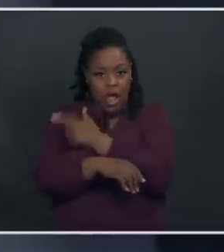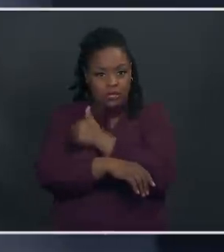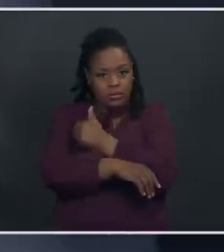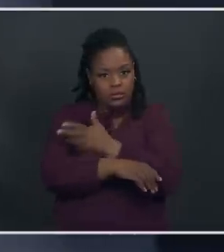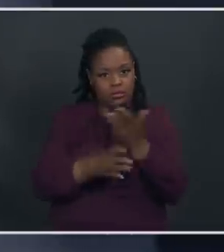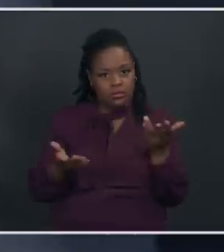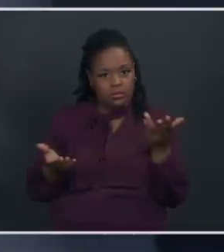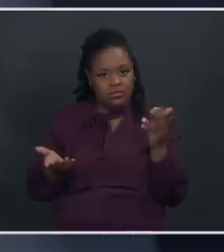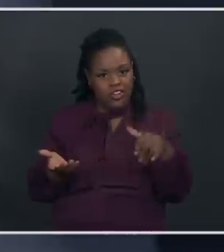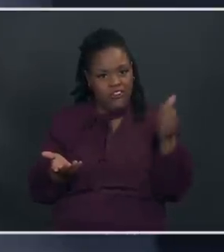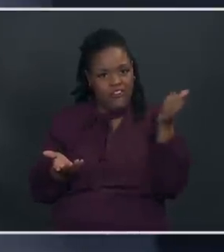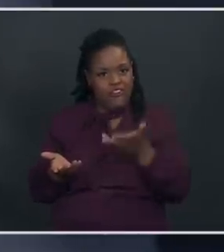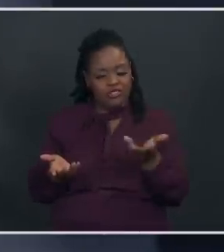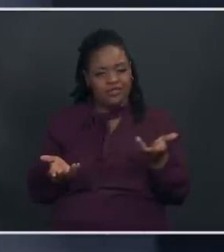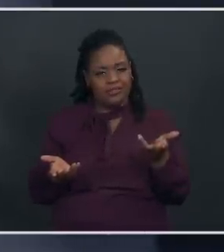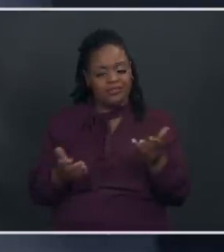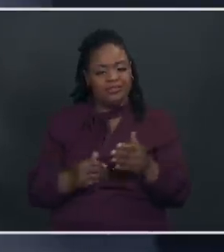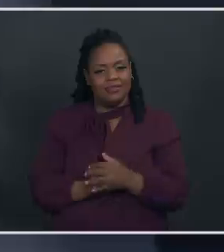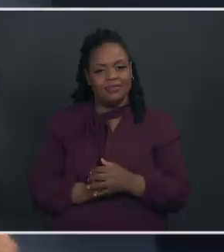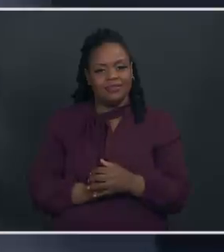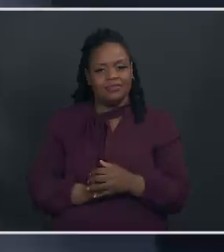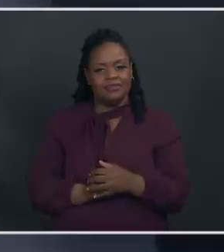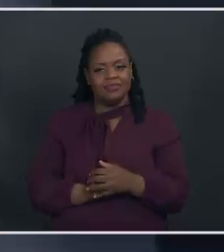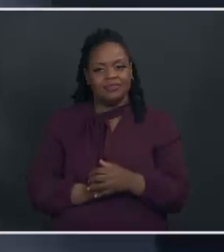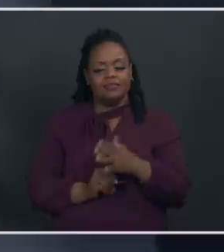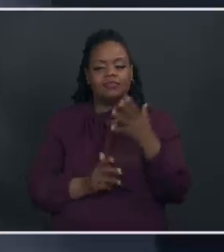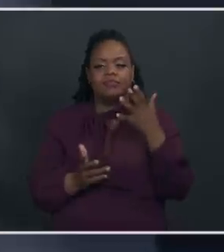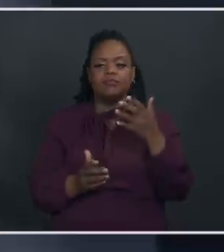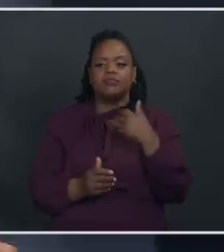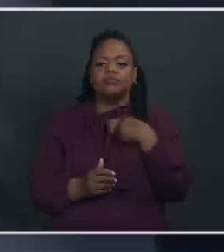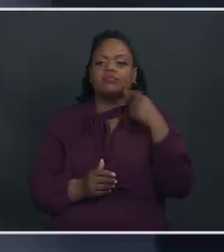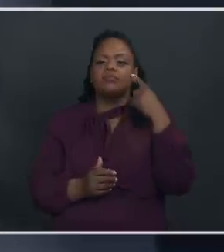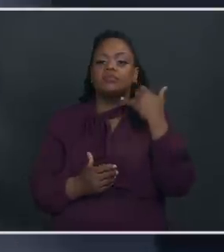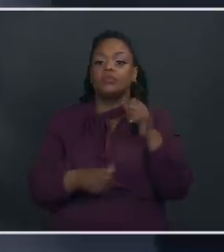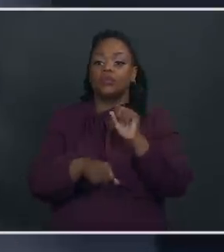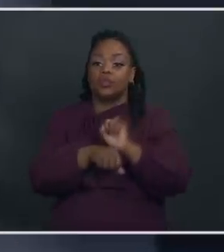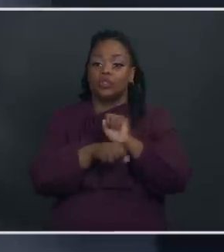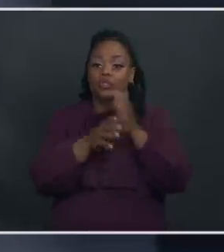And I think that workers are going to see that, with the efforts of the Biden administration,